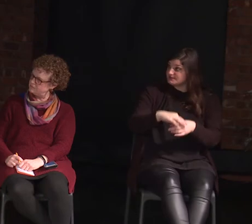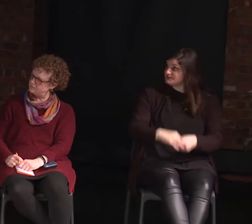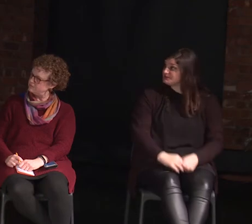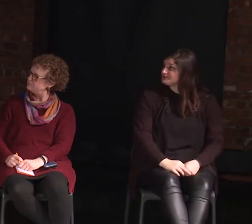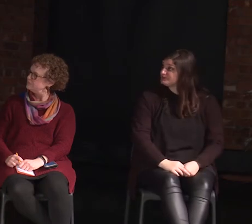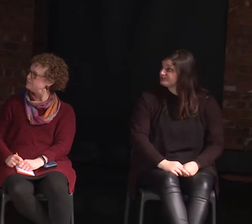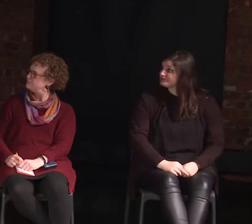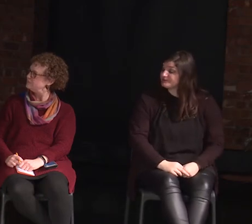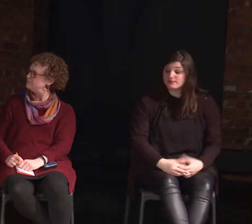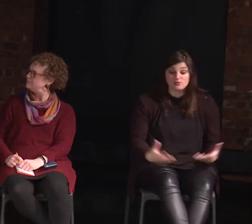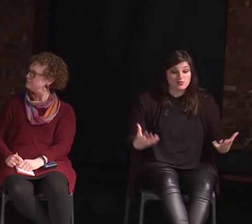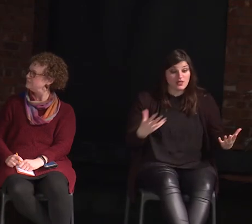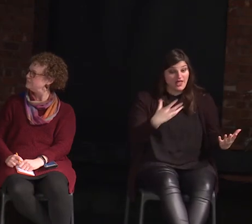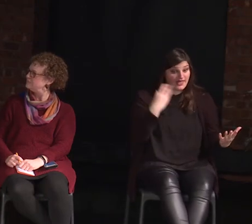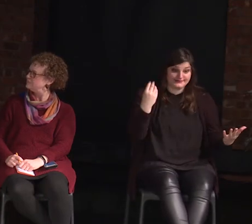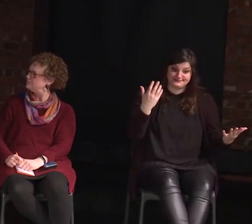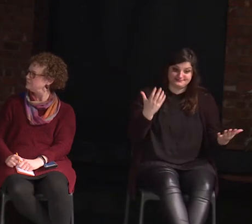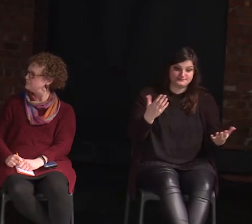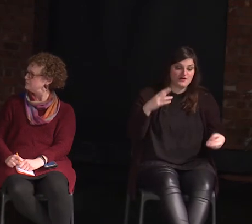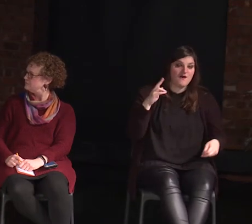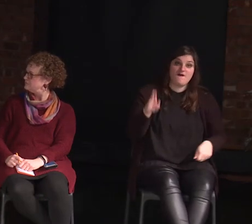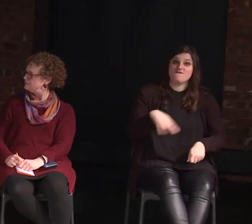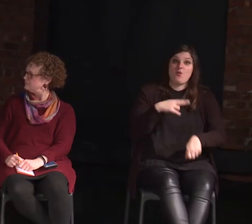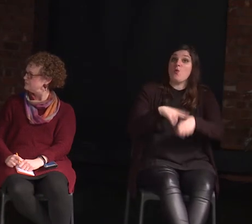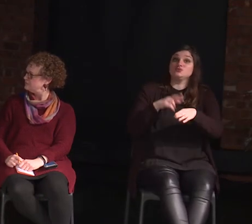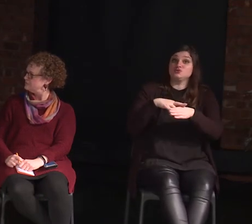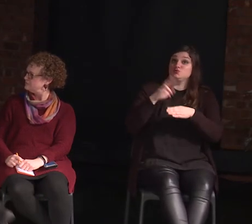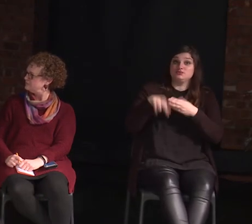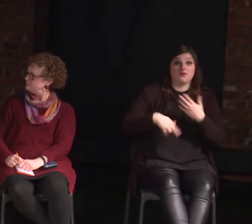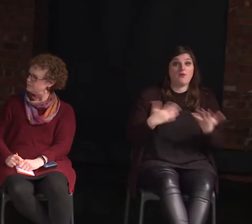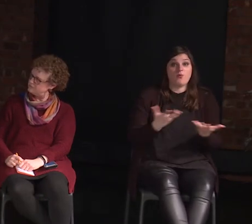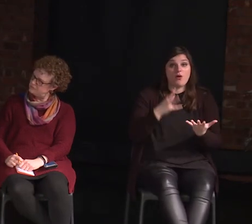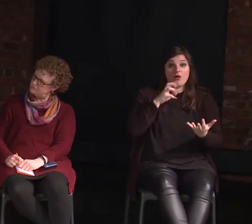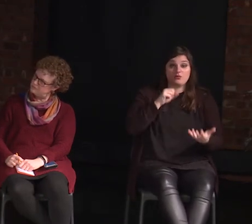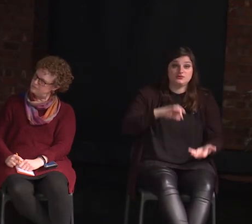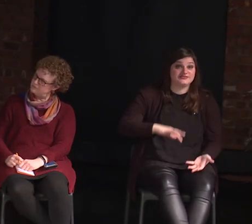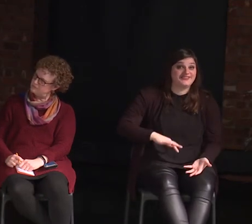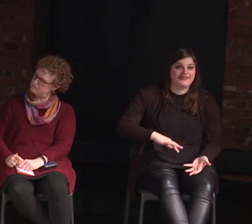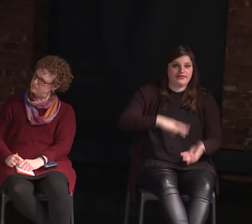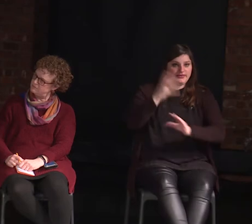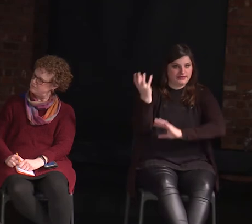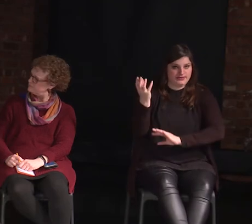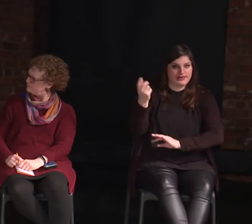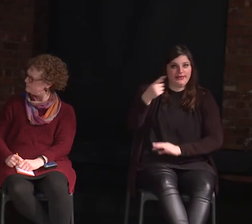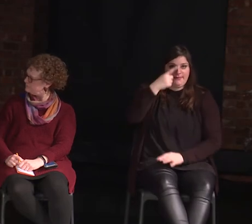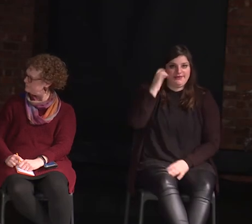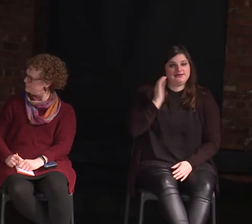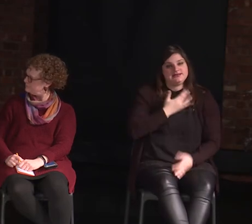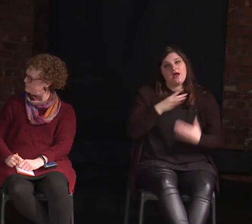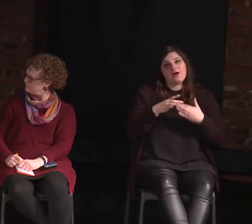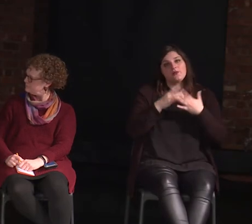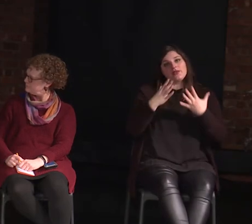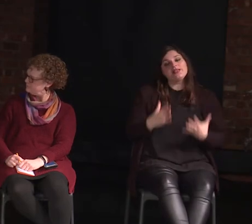reckoning happened because of the leader of this country.